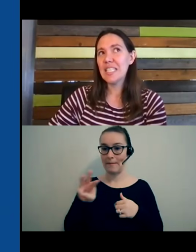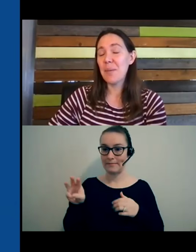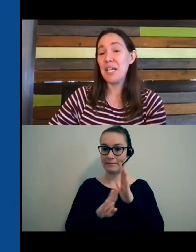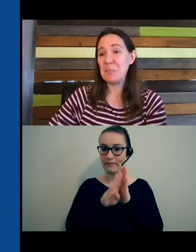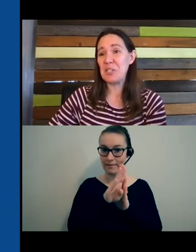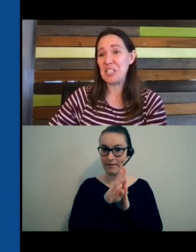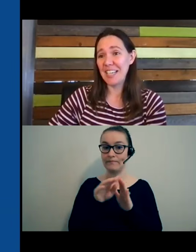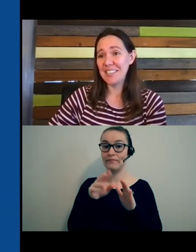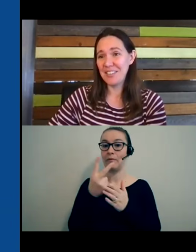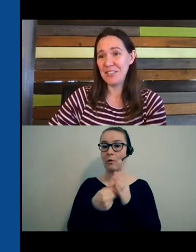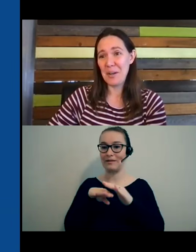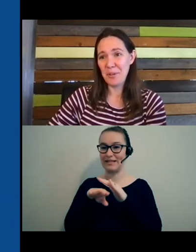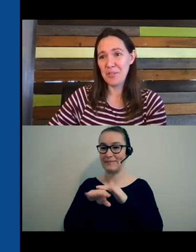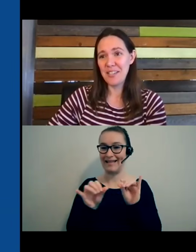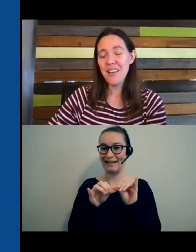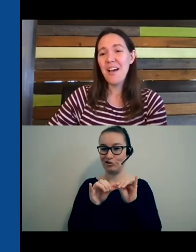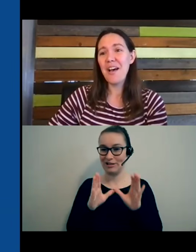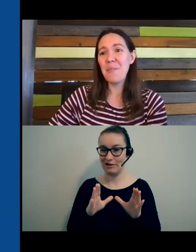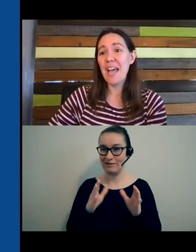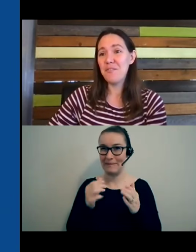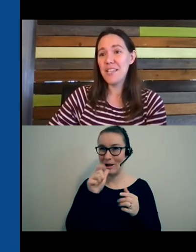that might not be their exact title, I apologize -- at VMWare,